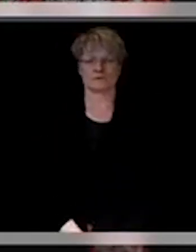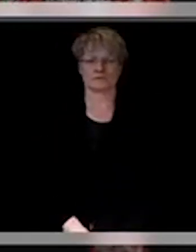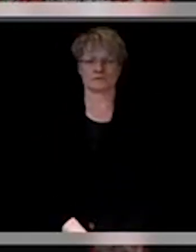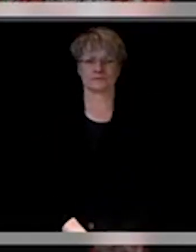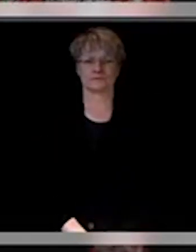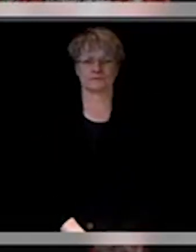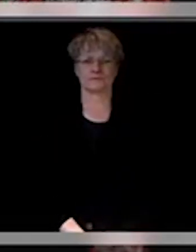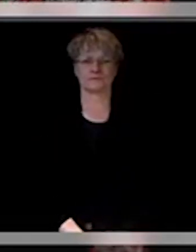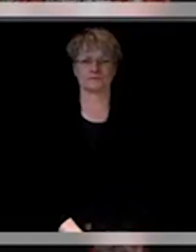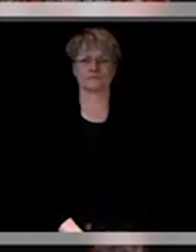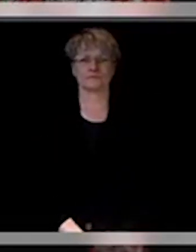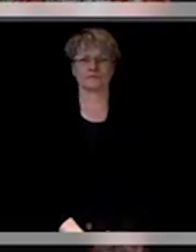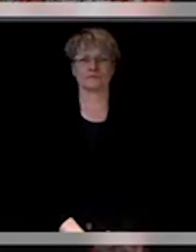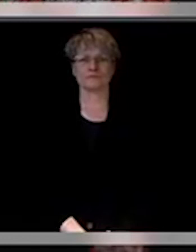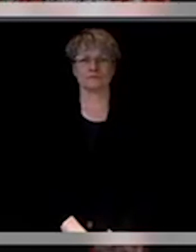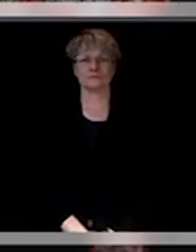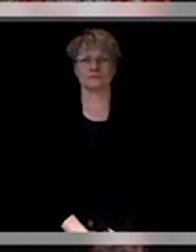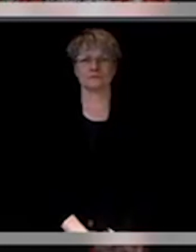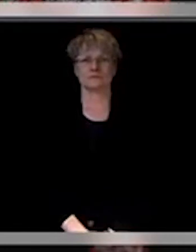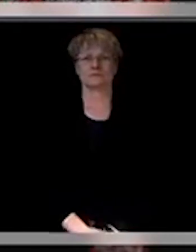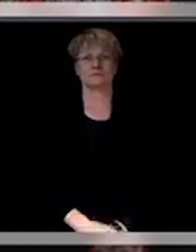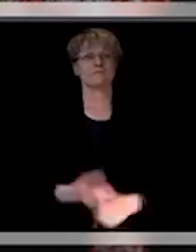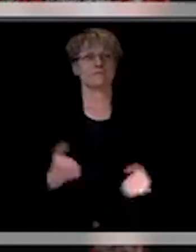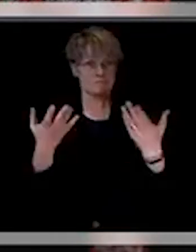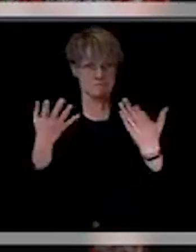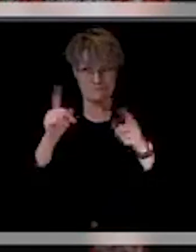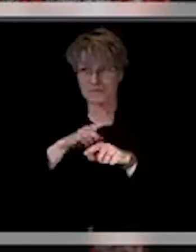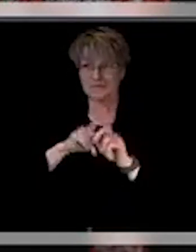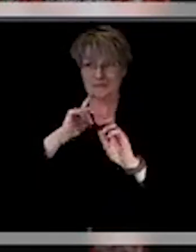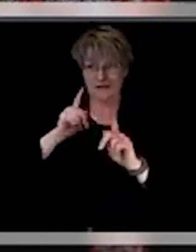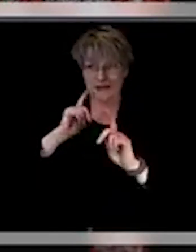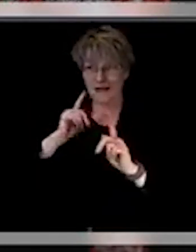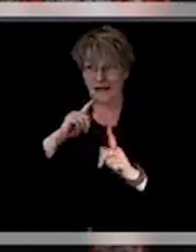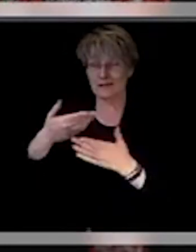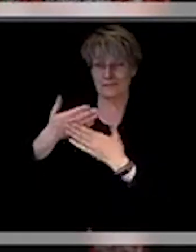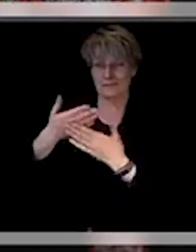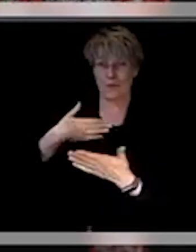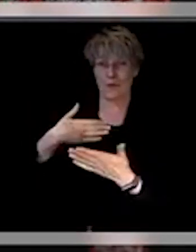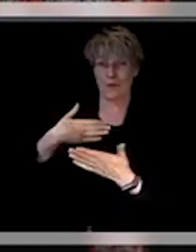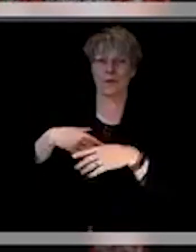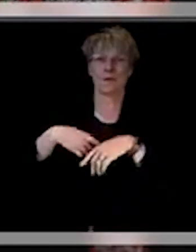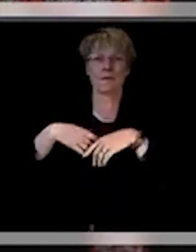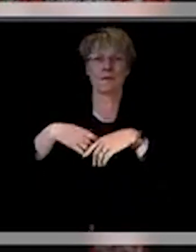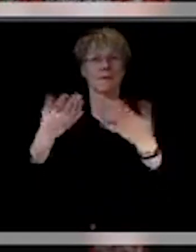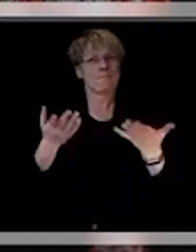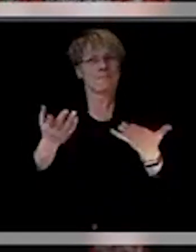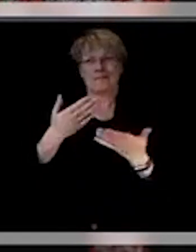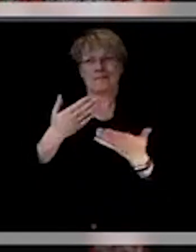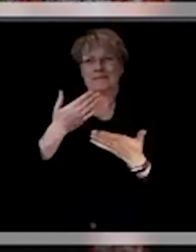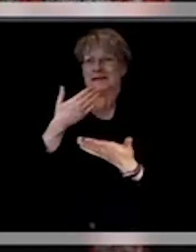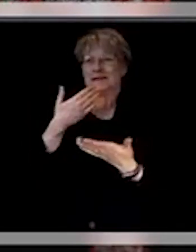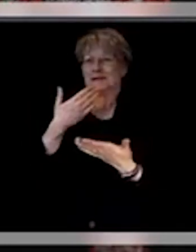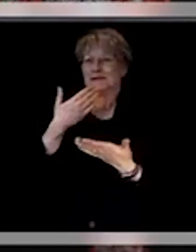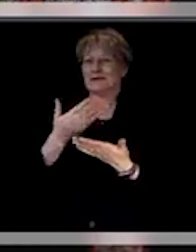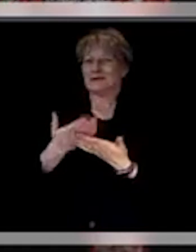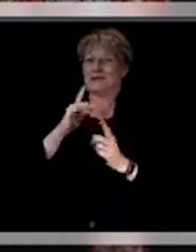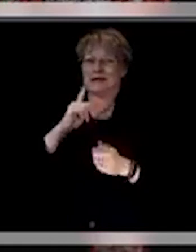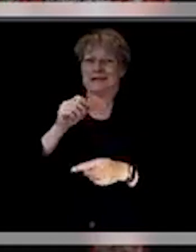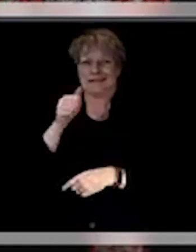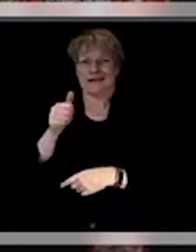times, but, clearly, I'm not doing a very good job. So, I'm going to have Dr. Ramstrom address it once and for all, because she does it so much better than I do. Why aren't you